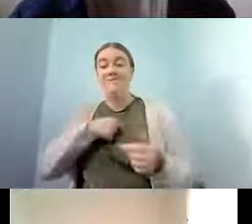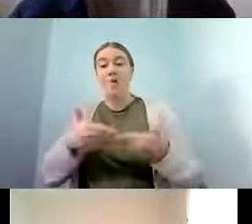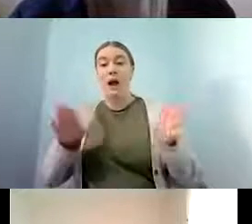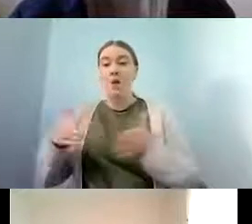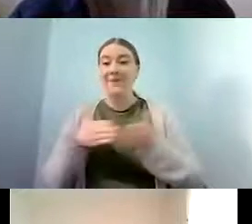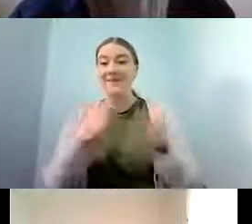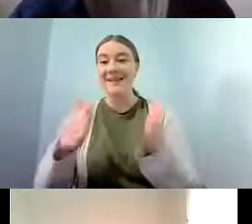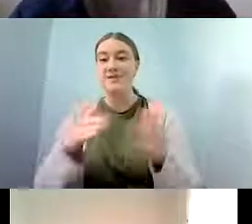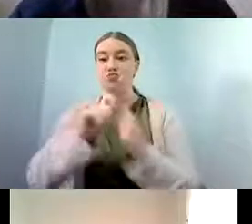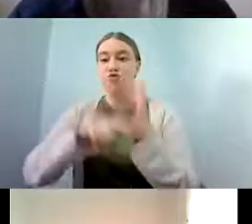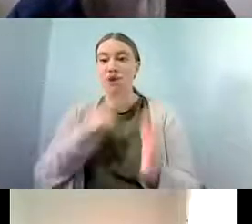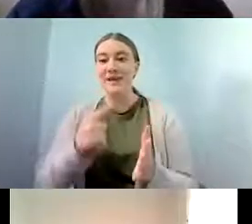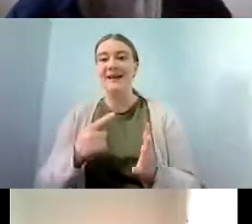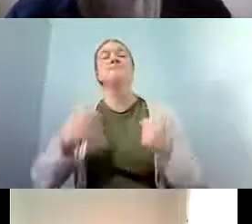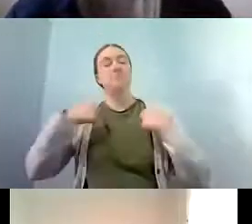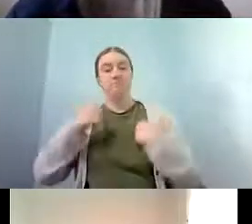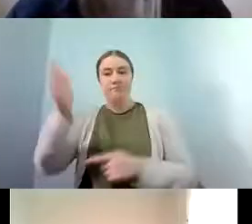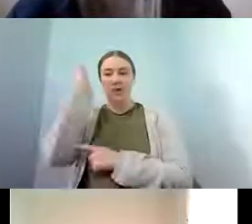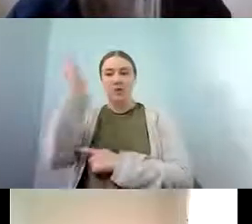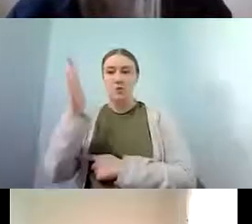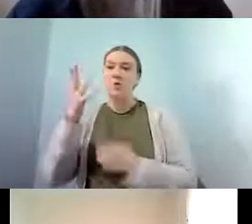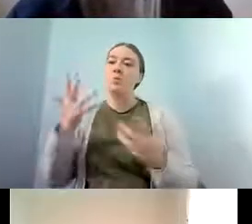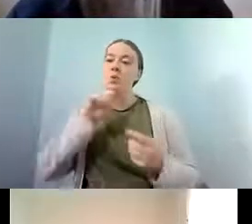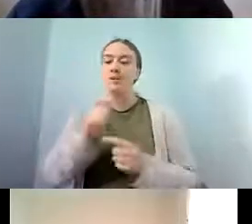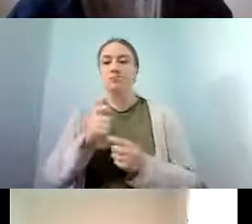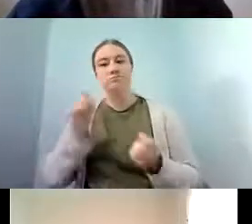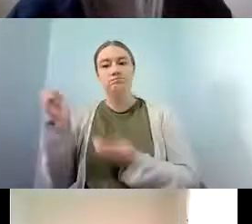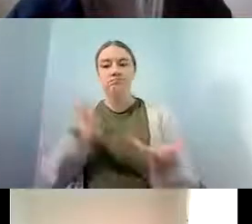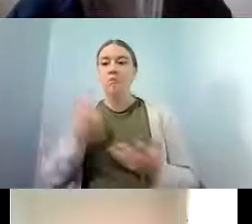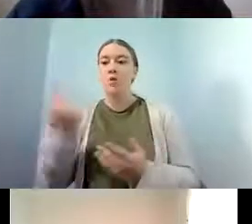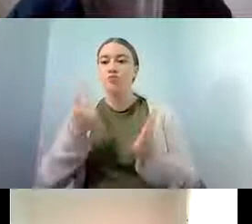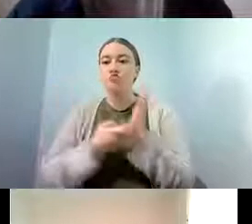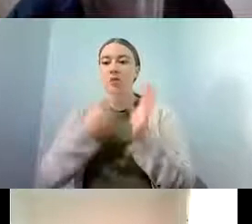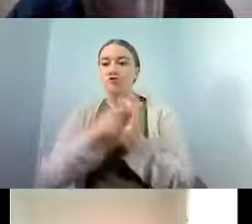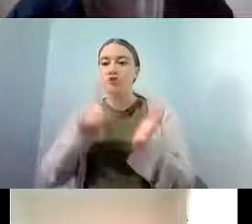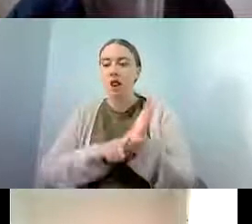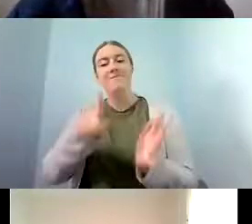and our talk this evening will be delivered by rachel who is the volunteering officer she is